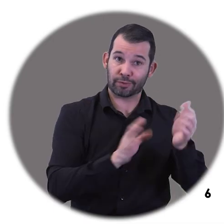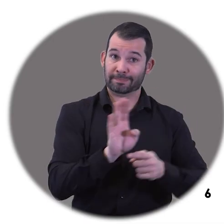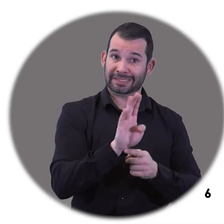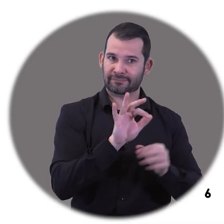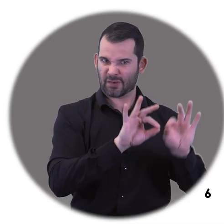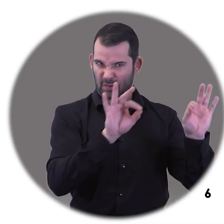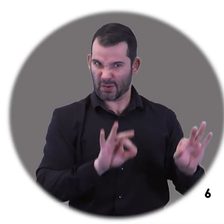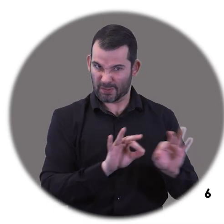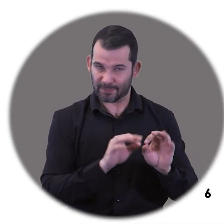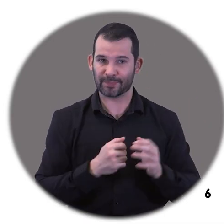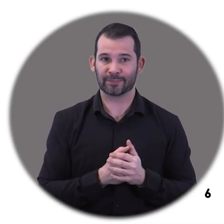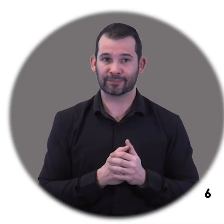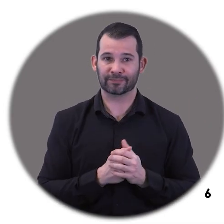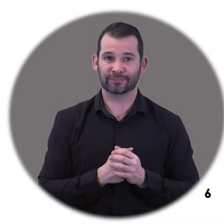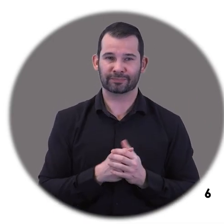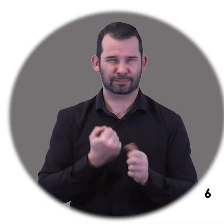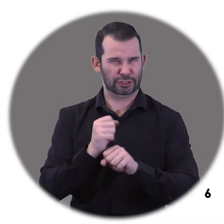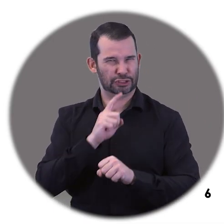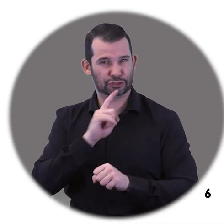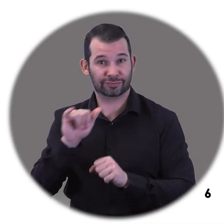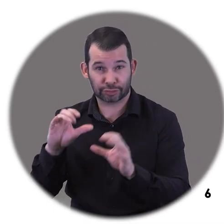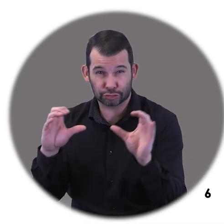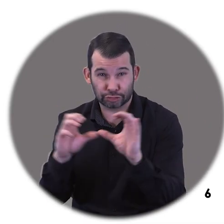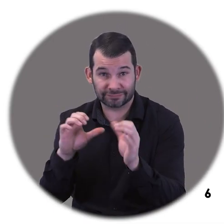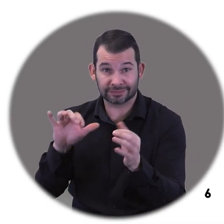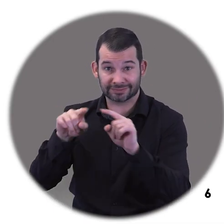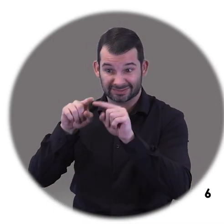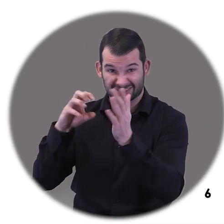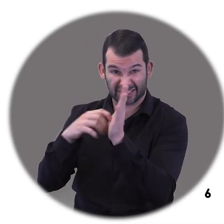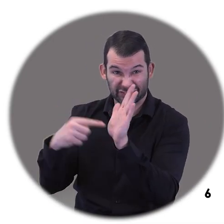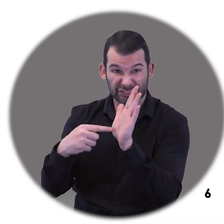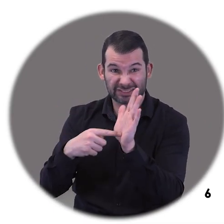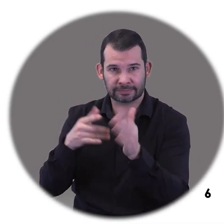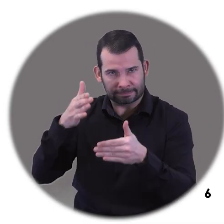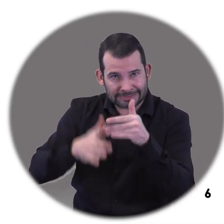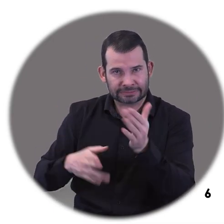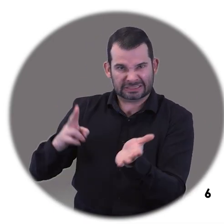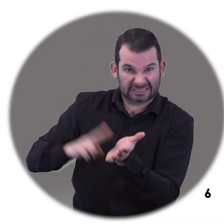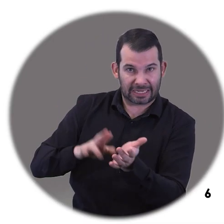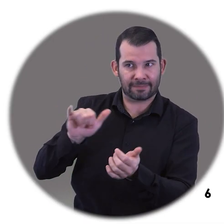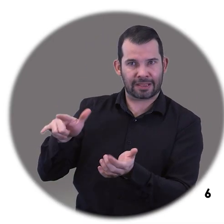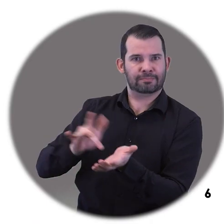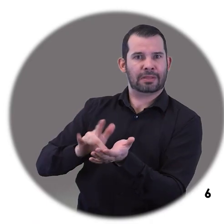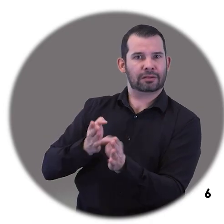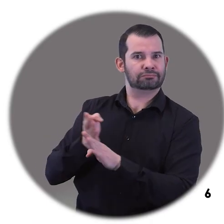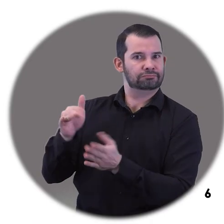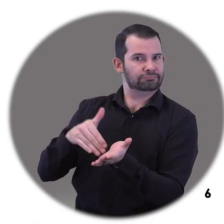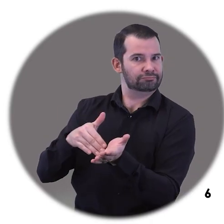Ensure the certification section is completed and signed by the medical practitioner.